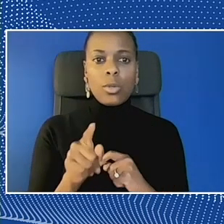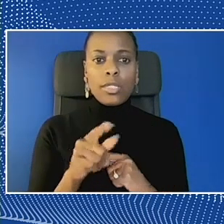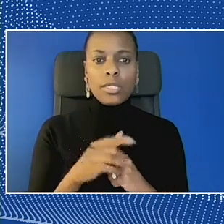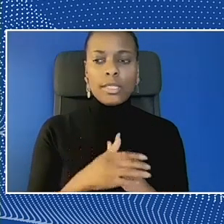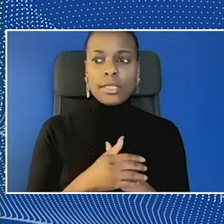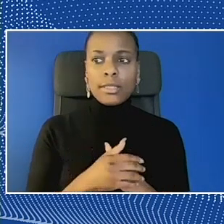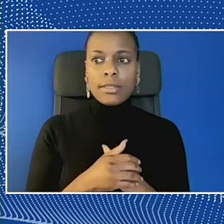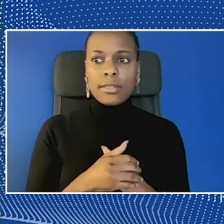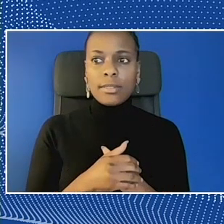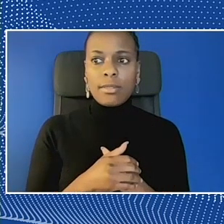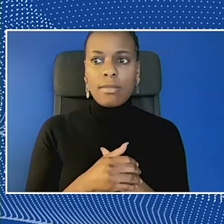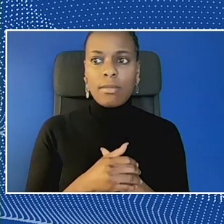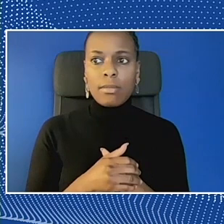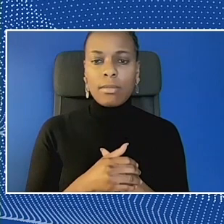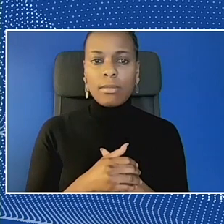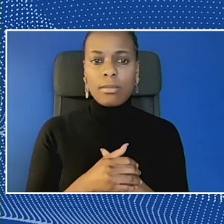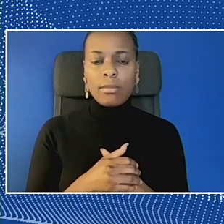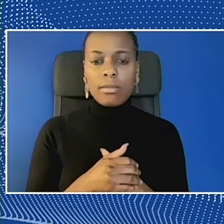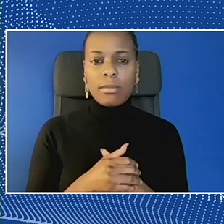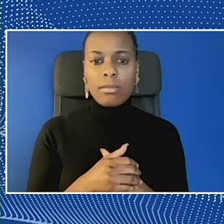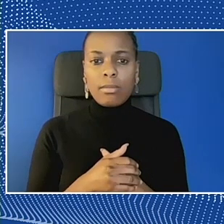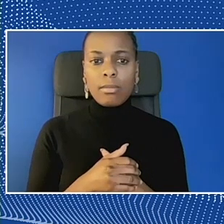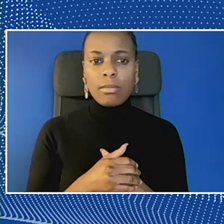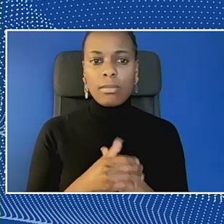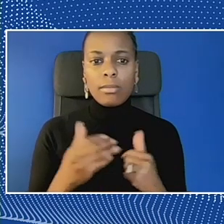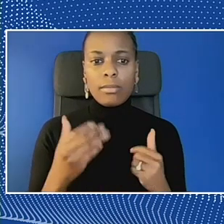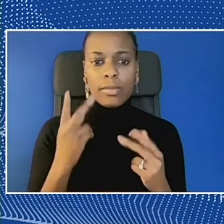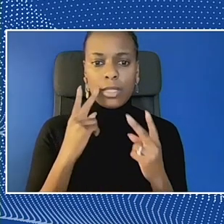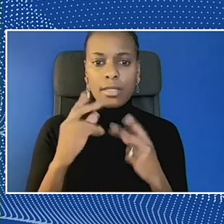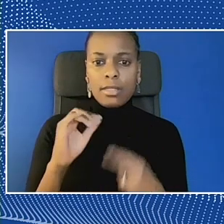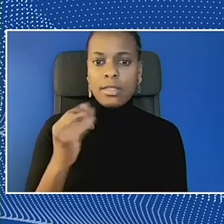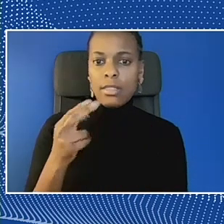We can capture that and then I have John's hand next. John, do you want to go ahead?